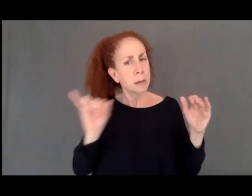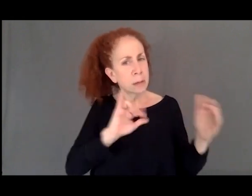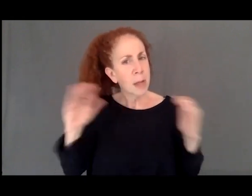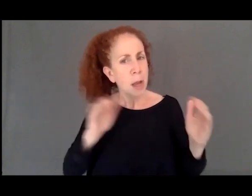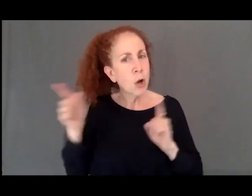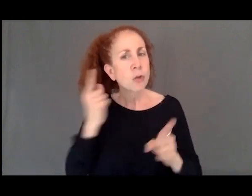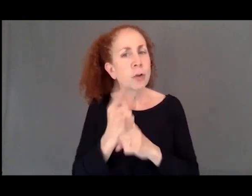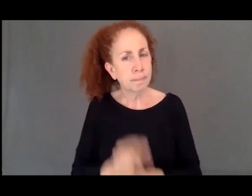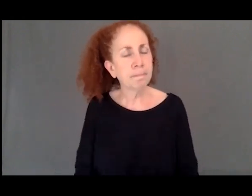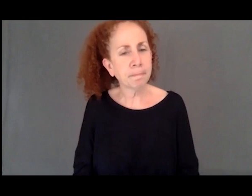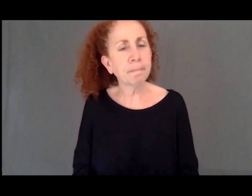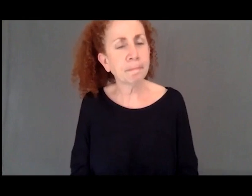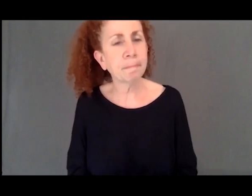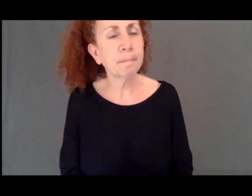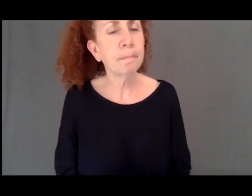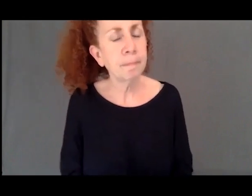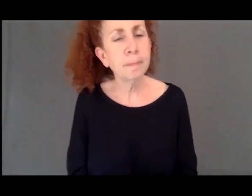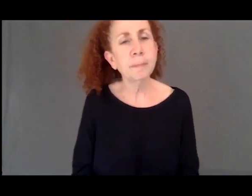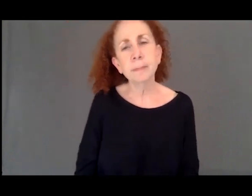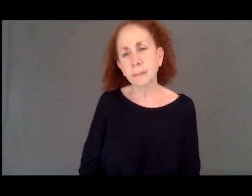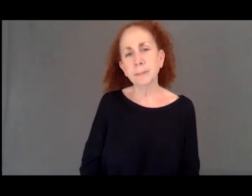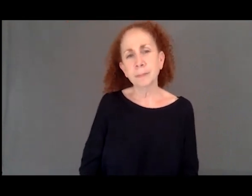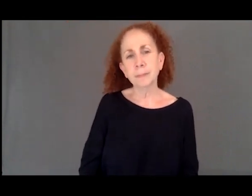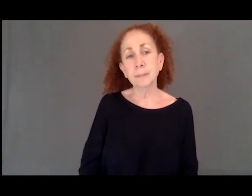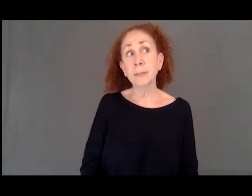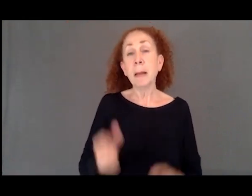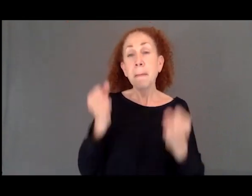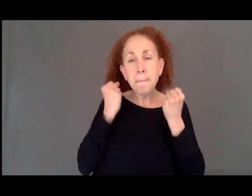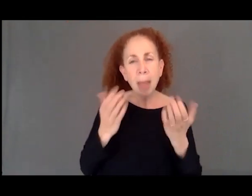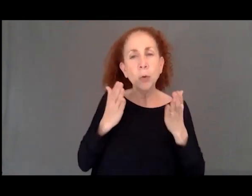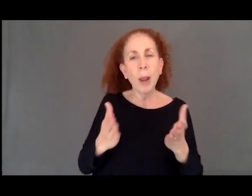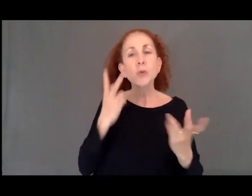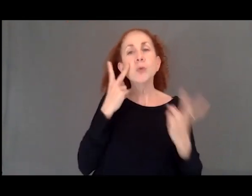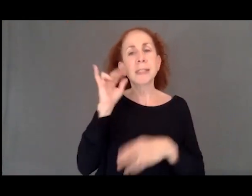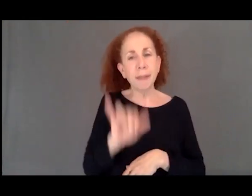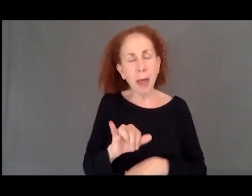And there are so many ways in which I think that that is manifested, other kinds of media narratives.